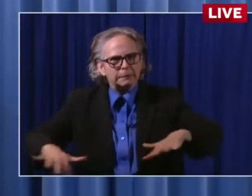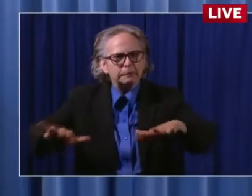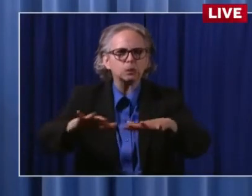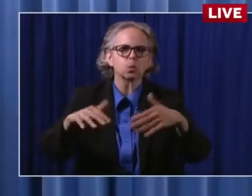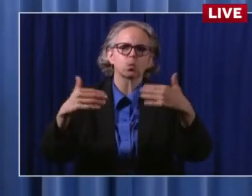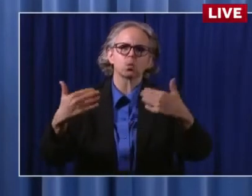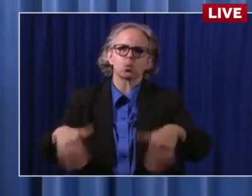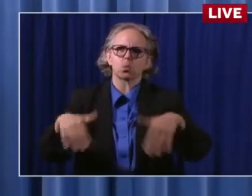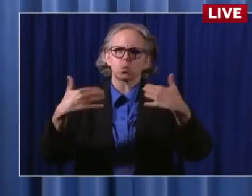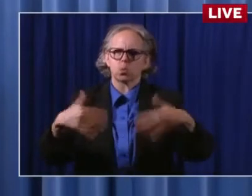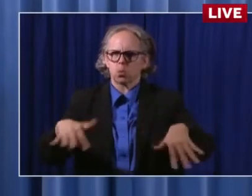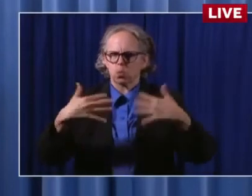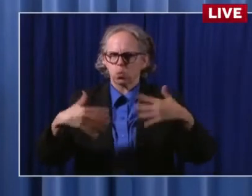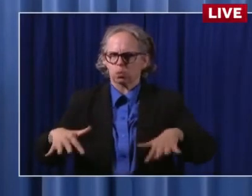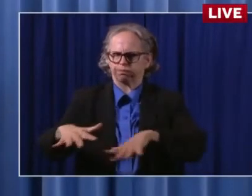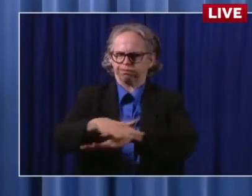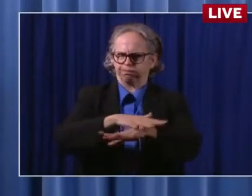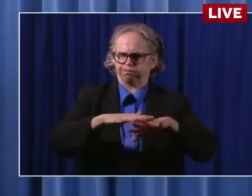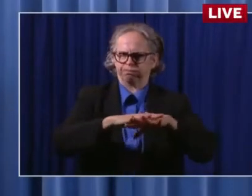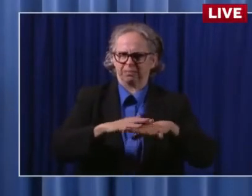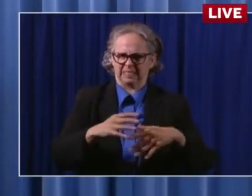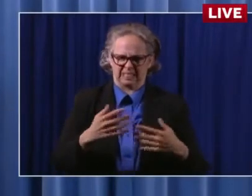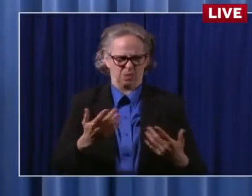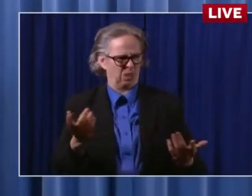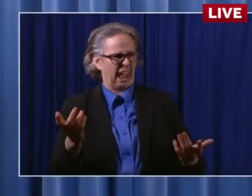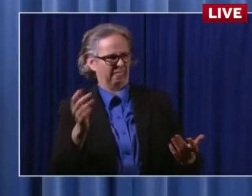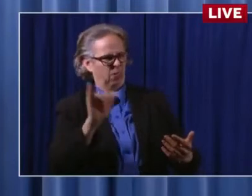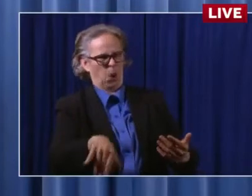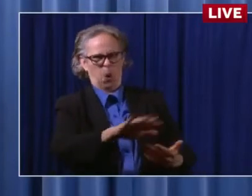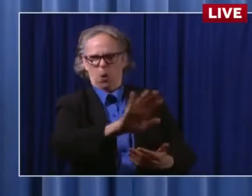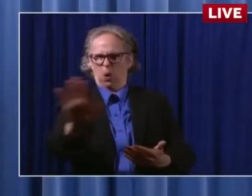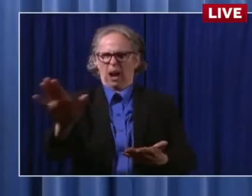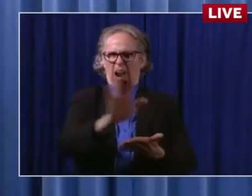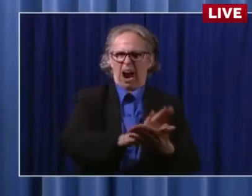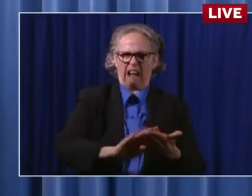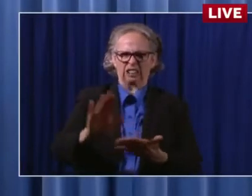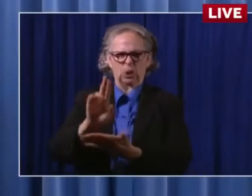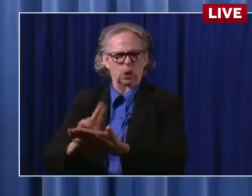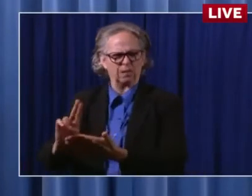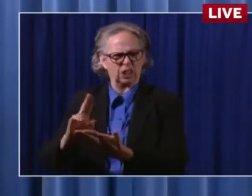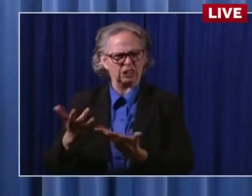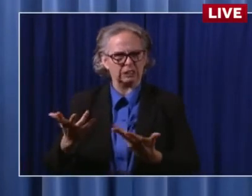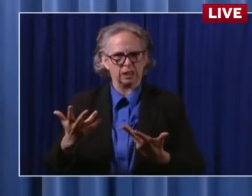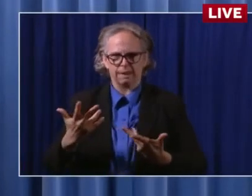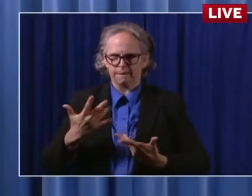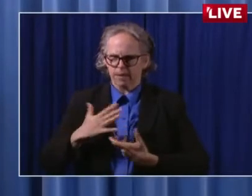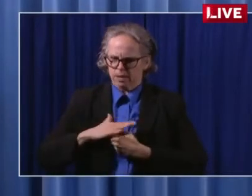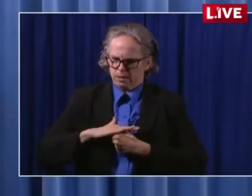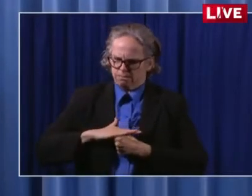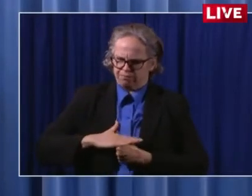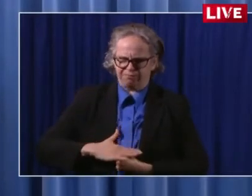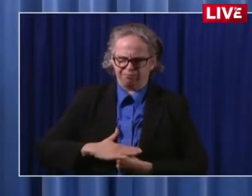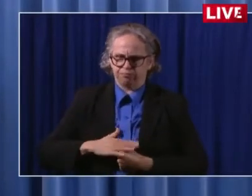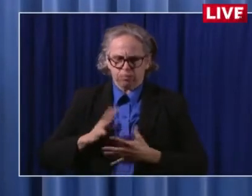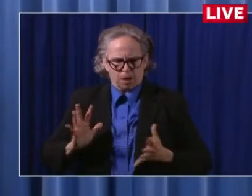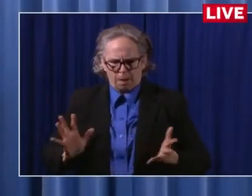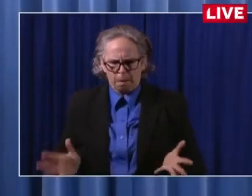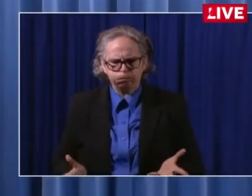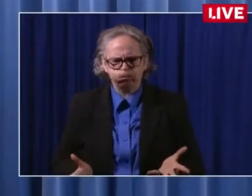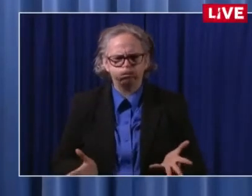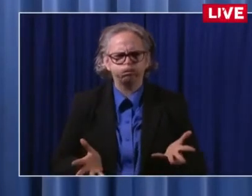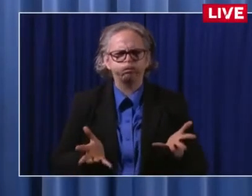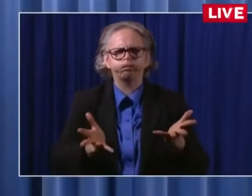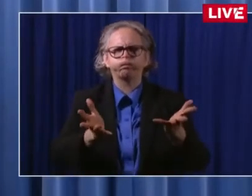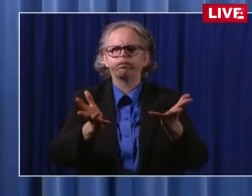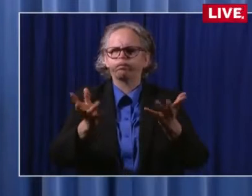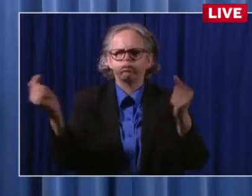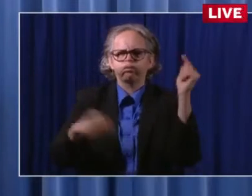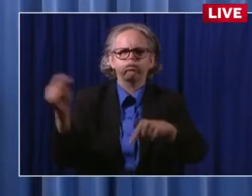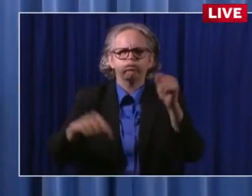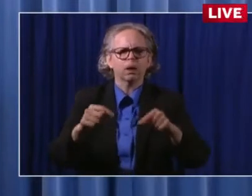AND FOR MOST OF THEM, RETURNING TO CAMPUS, COLLEGES AND UNIVERSITIES REALLY DRIVE OUR ECONOMY.